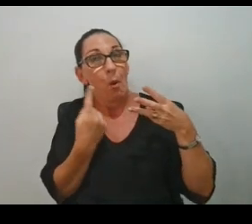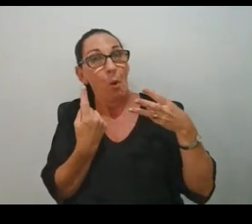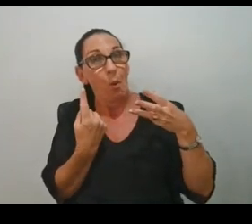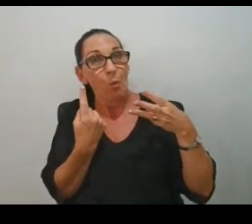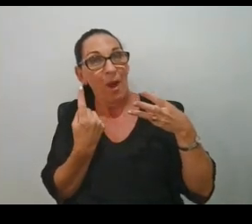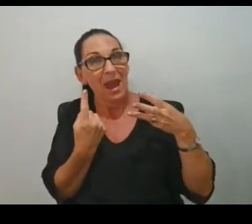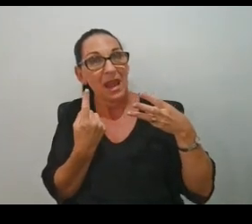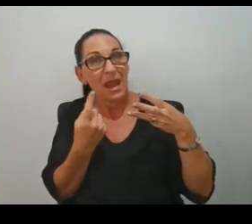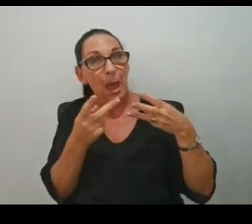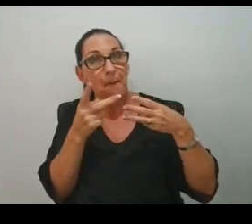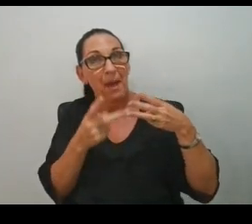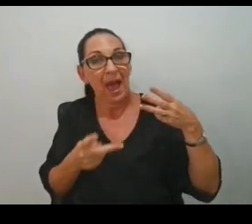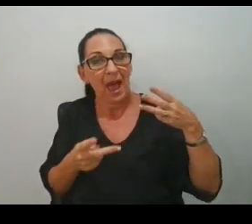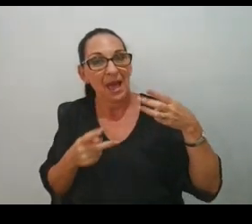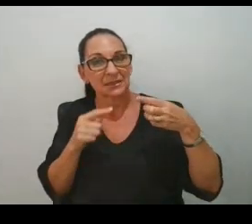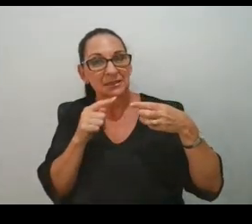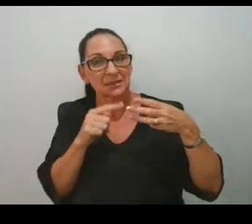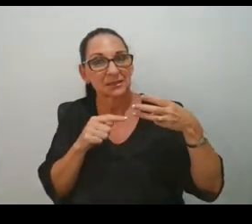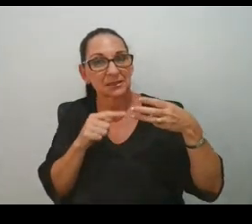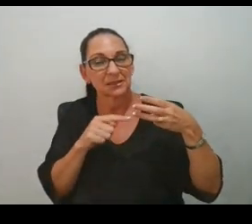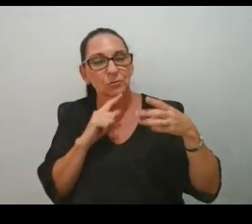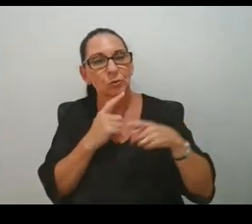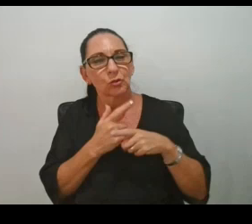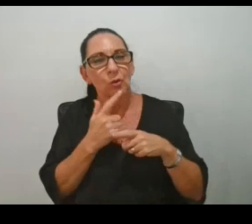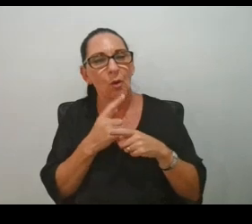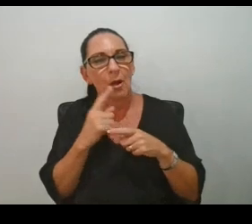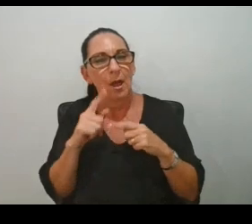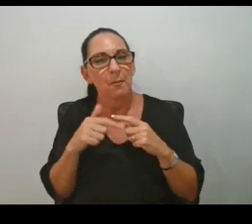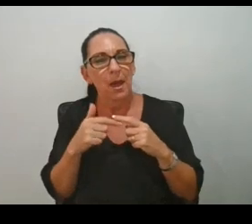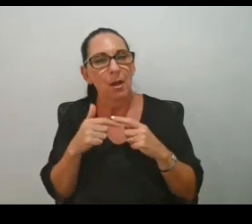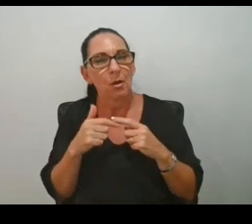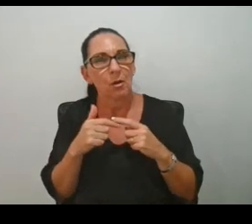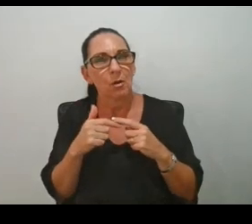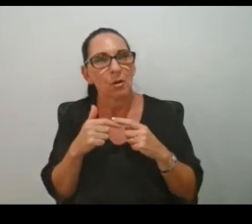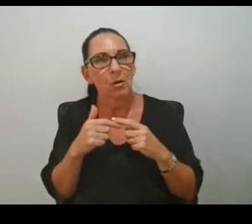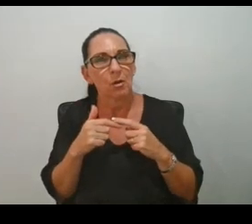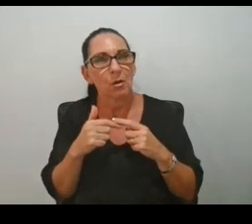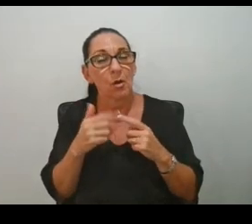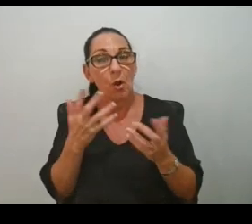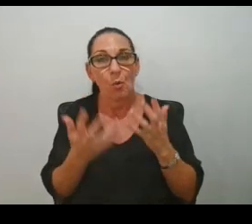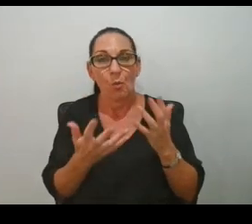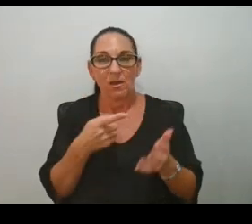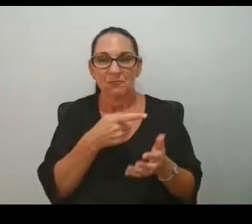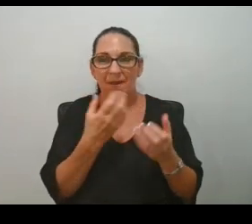in the slide we talk about whether a person's case has legal merit and a good chance of being